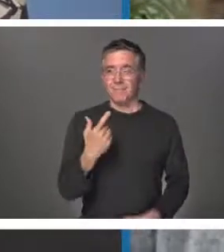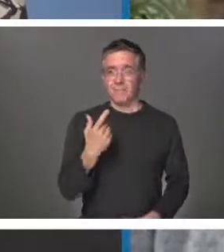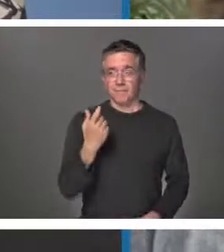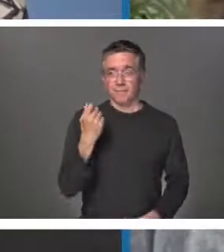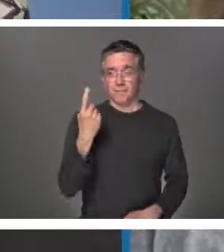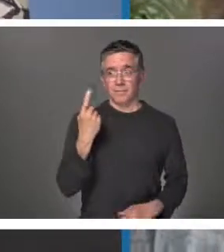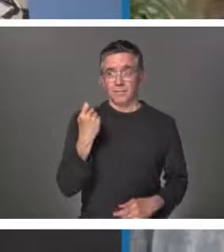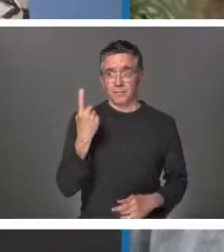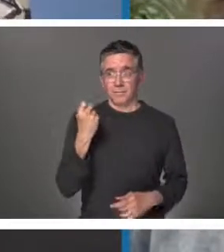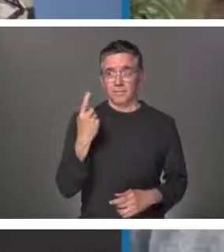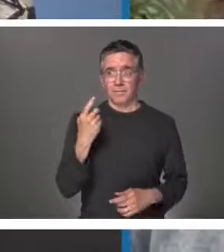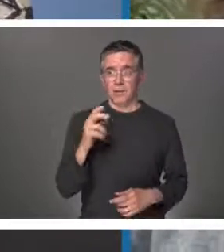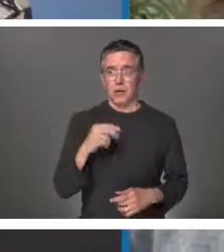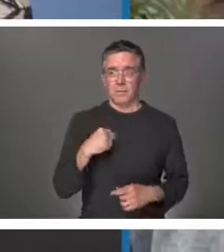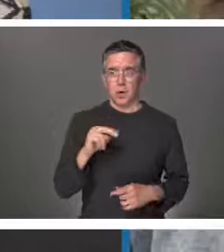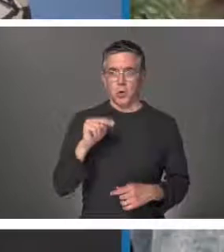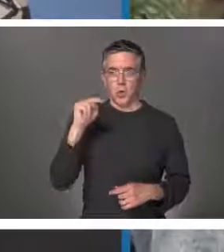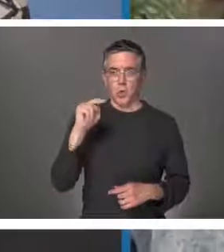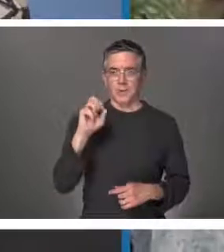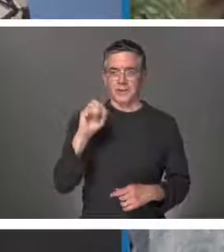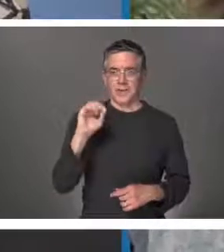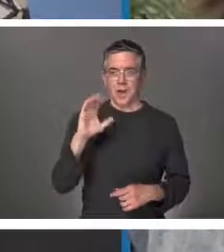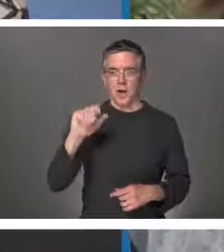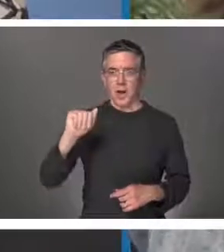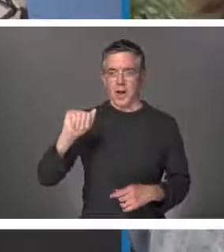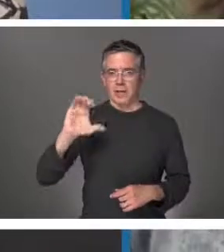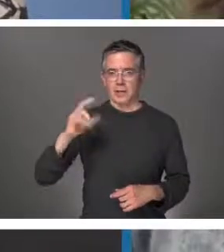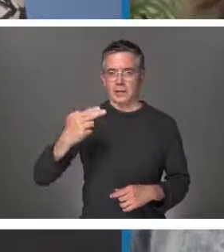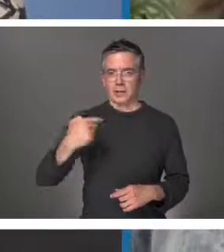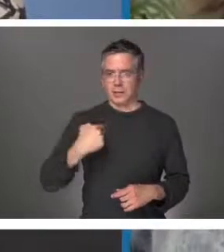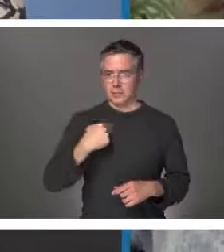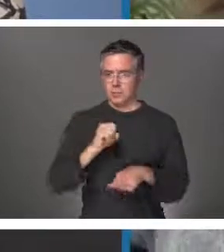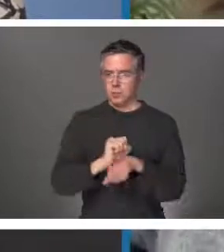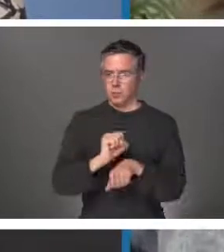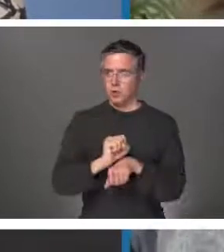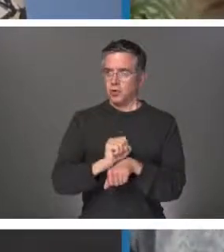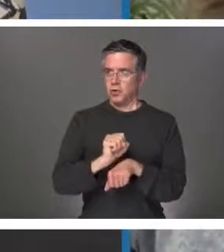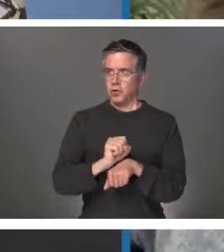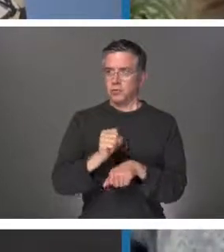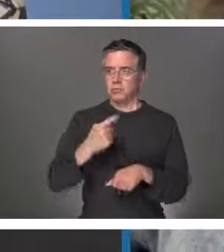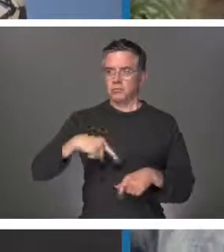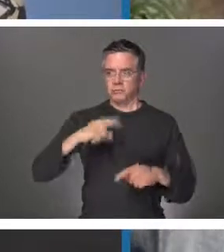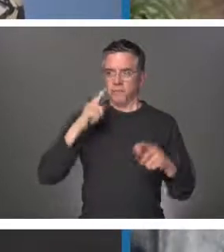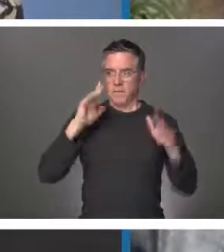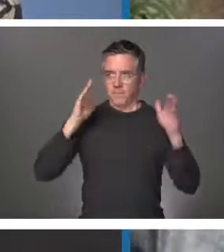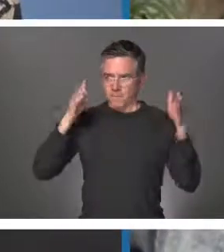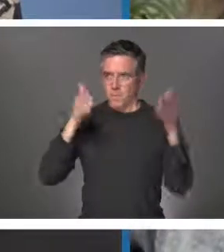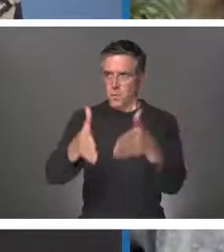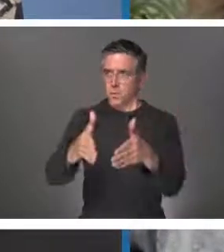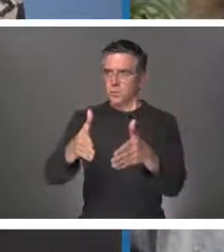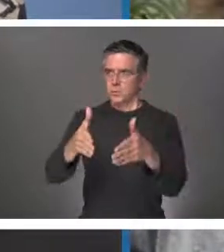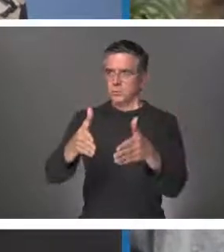called targeted universalism, and it is a way for us to approach making equitable decisions